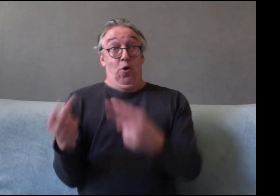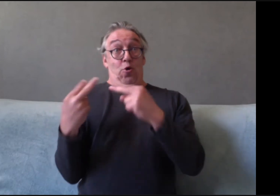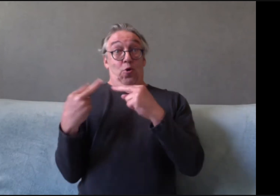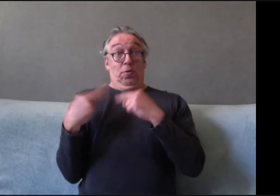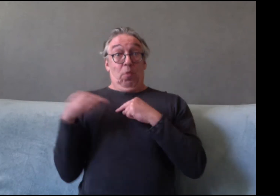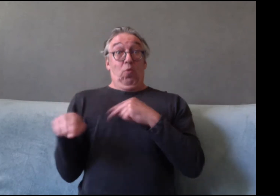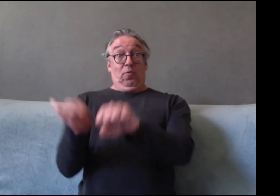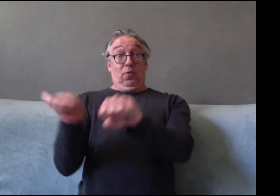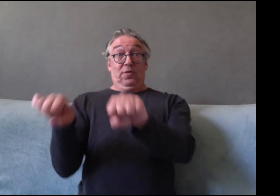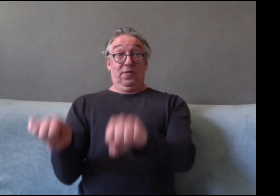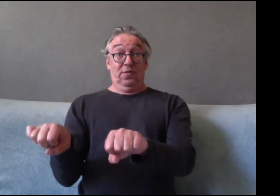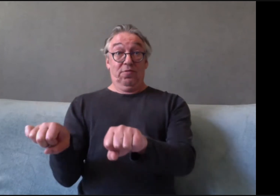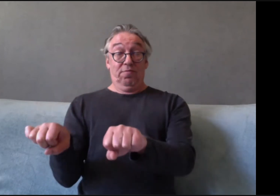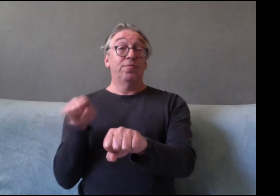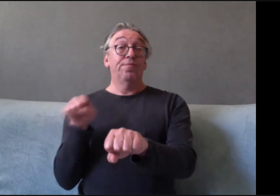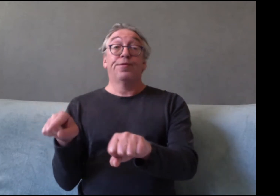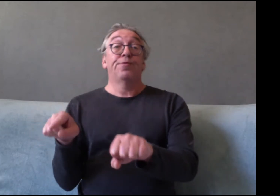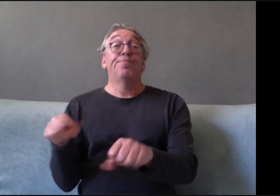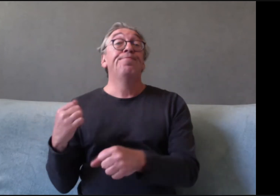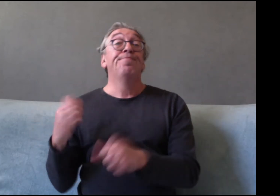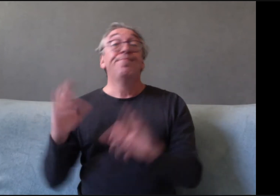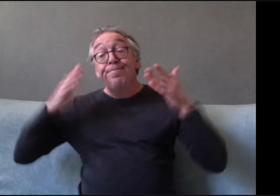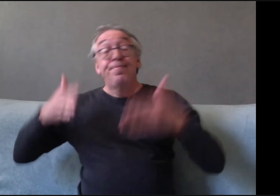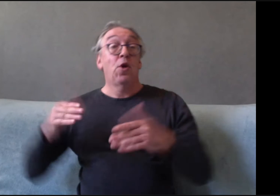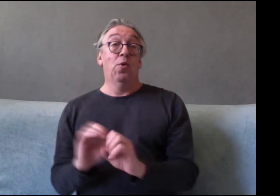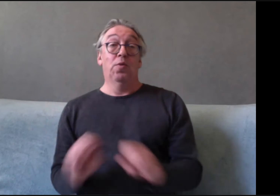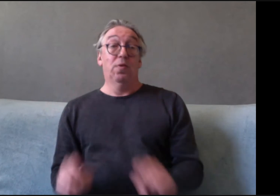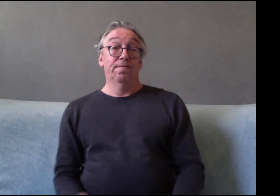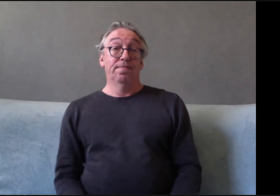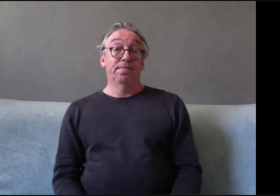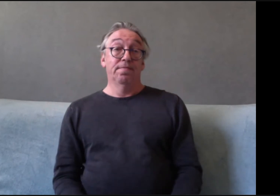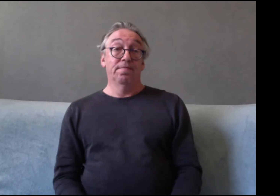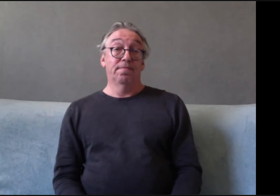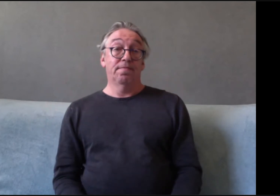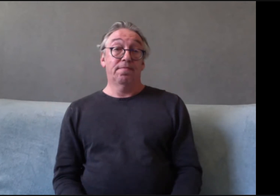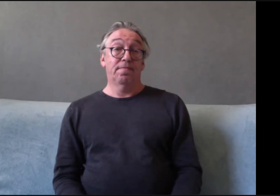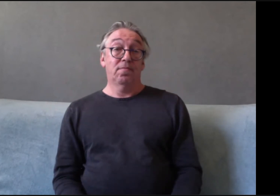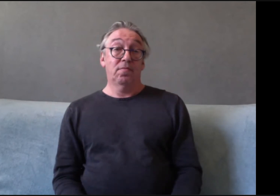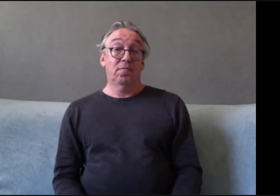Persons with disabilities who died don't die because of COVID-19